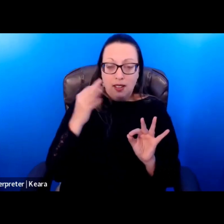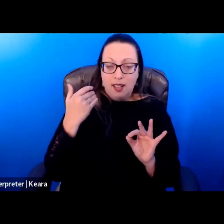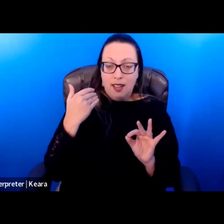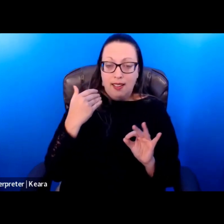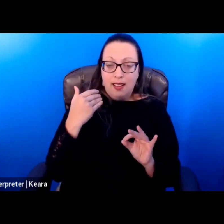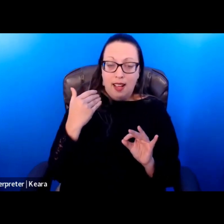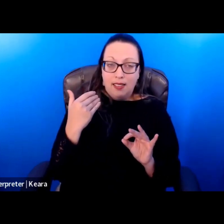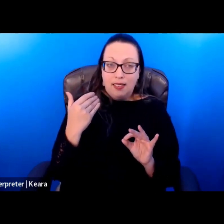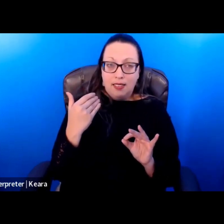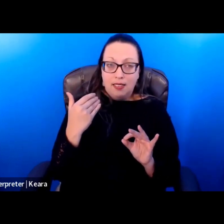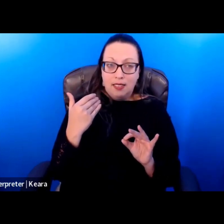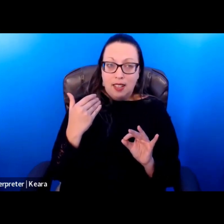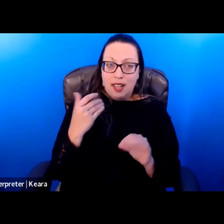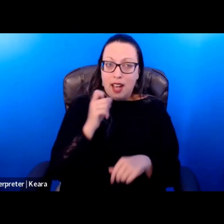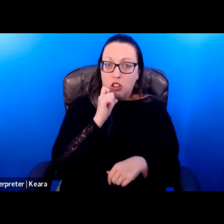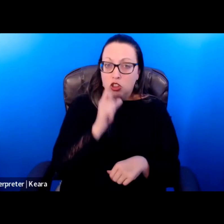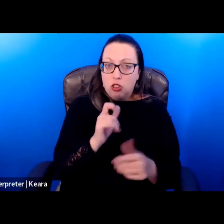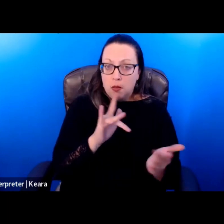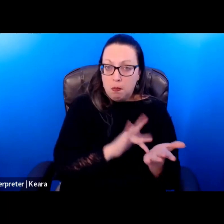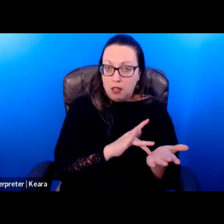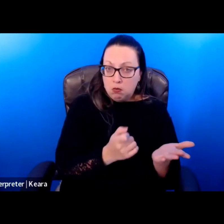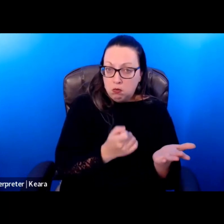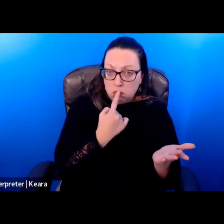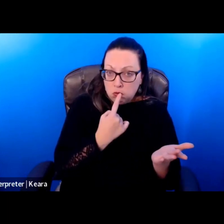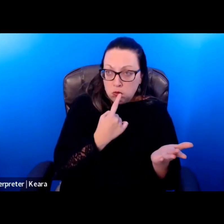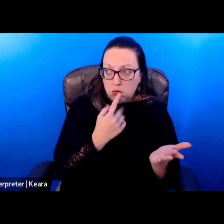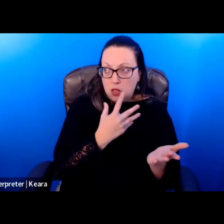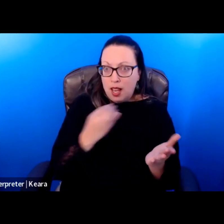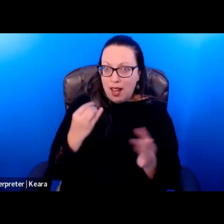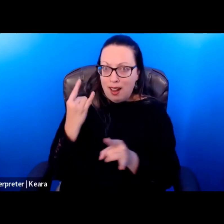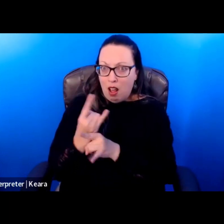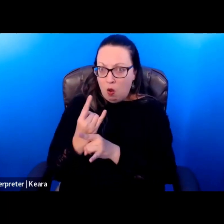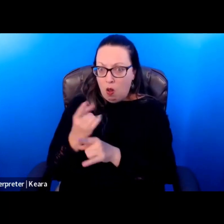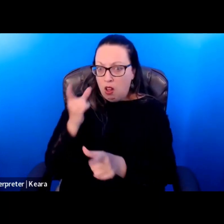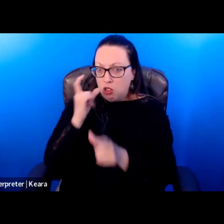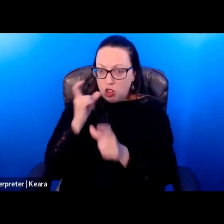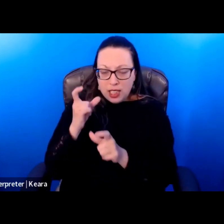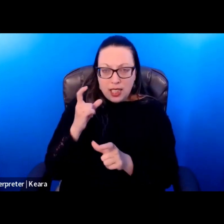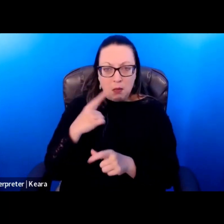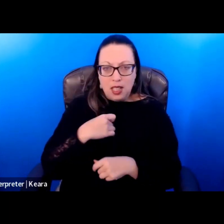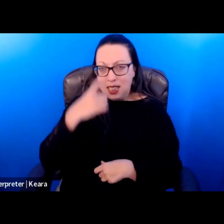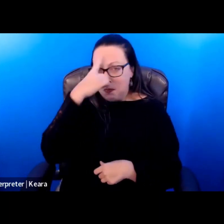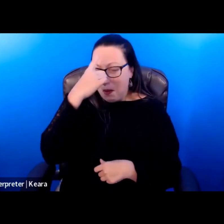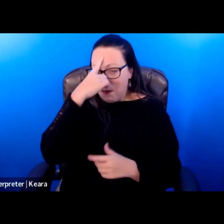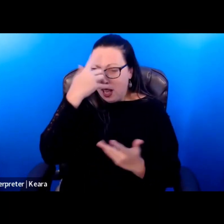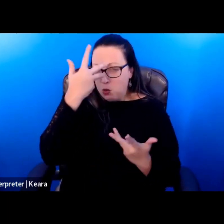like a certain take medicine or drink if it was gonna alter my mind, cuz my mind was already altered. So it was really I